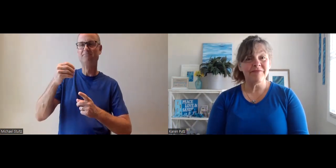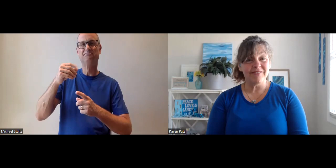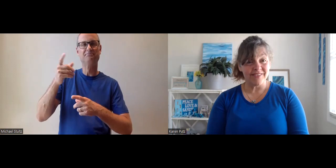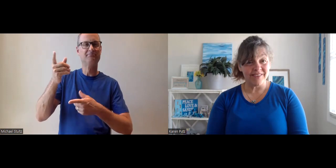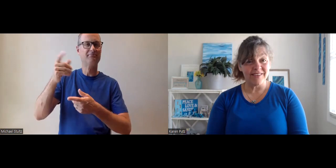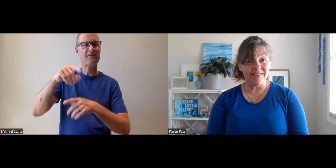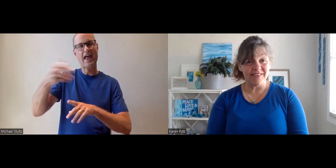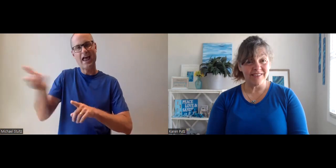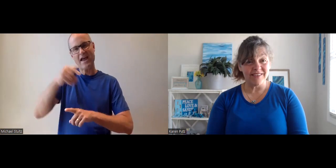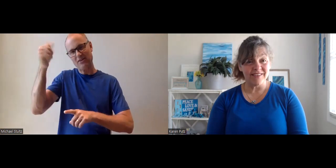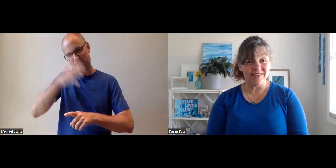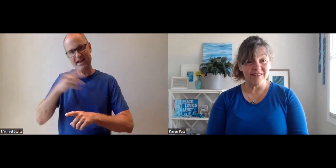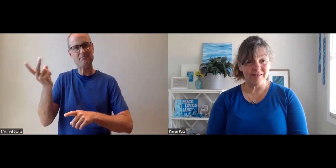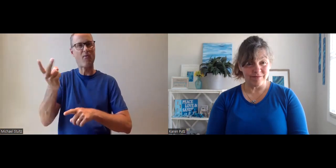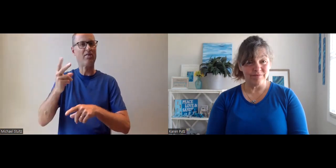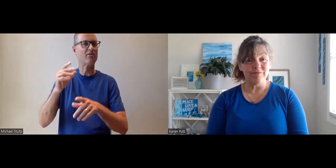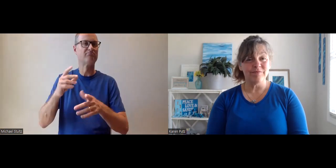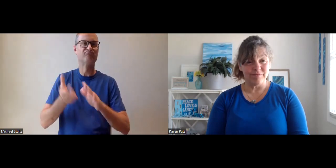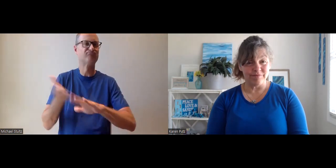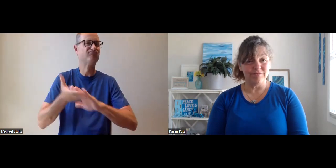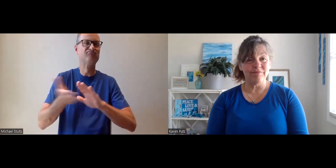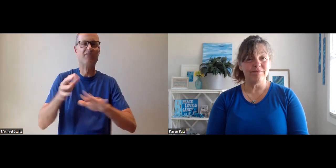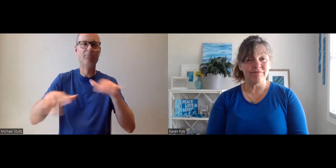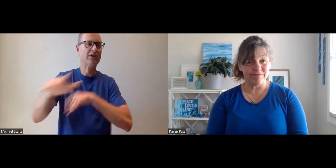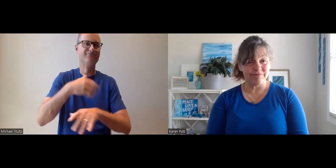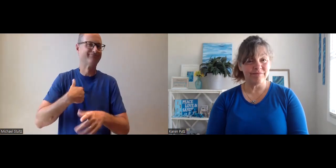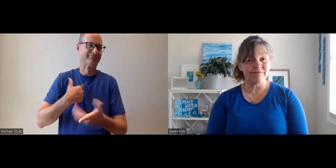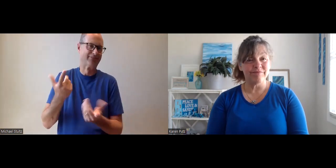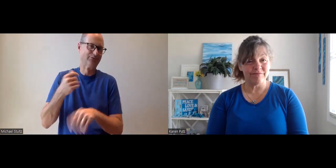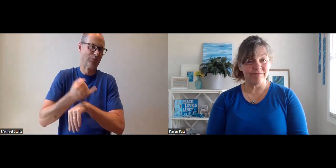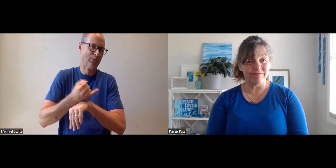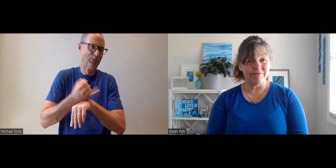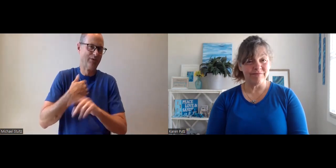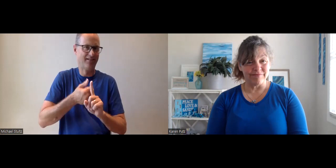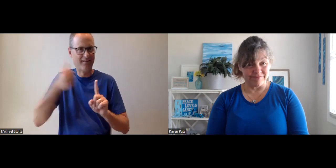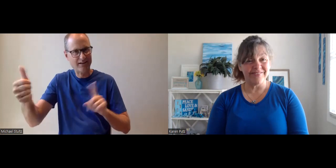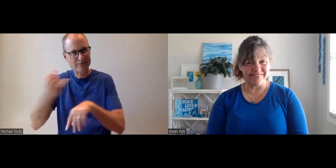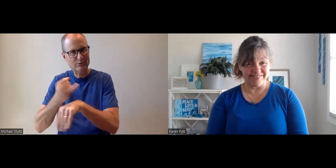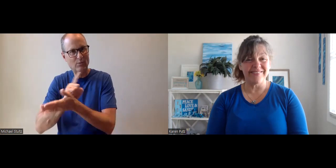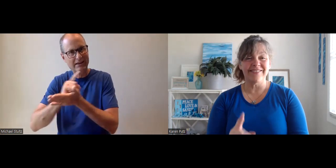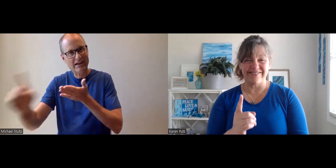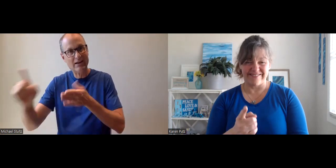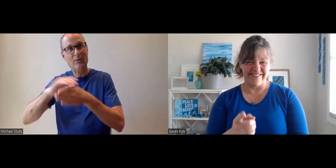Karen: Did you work a lot on the farm? Michael: No. My father and he hired another man to operate it. I went to, um,